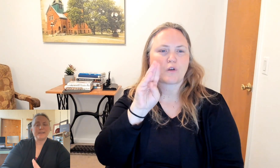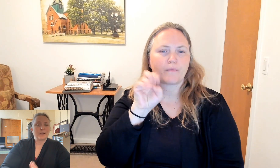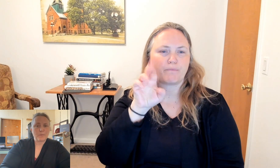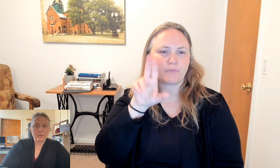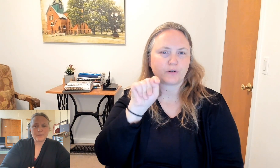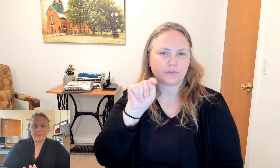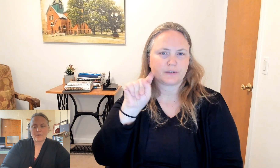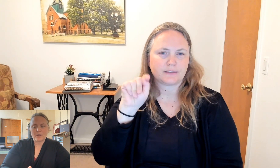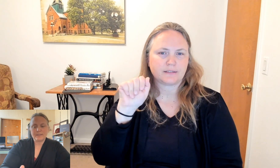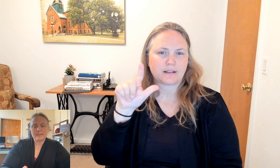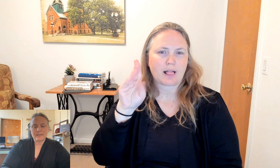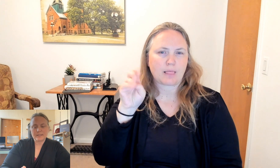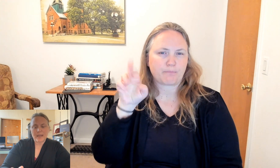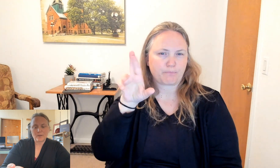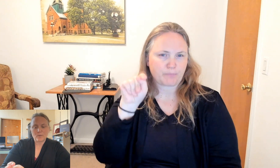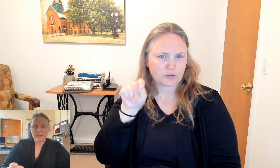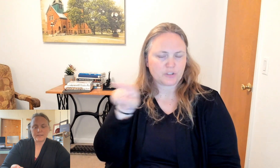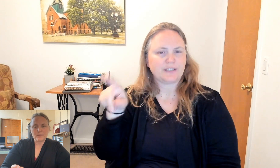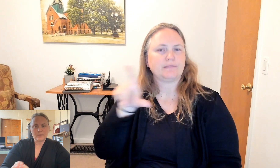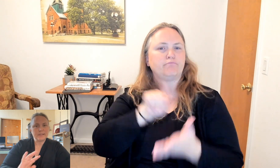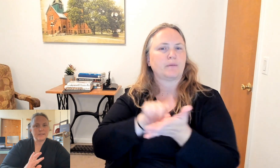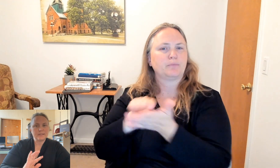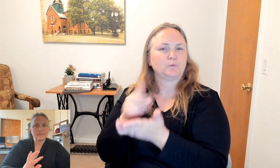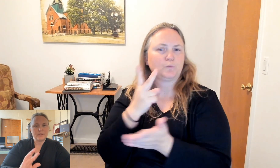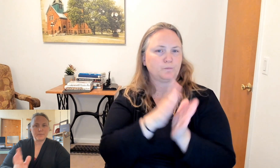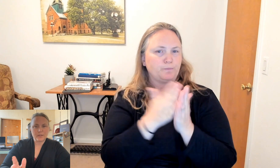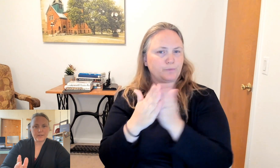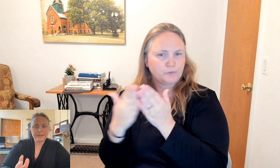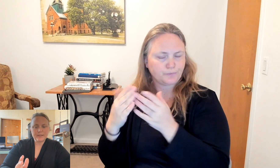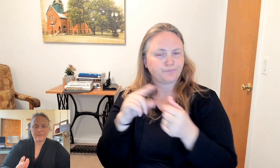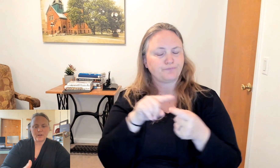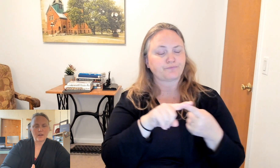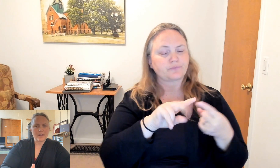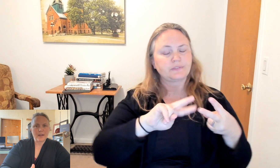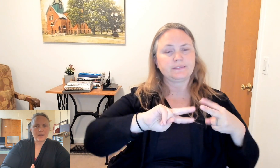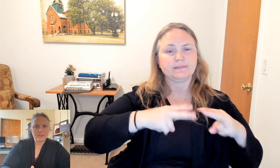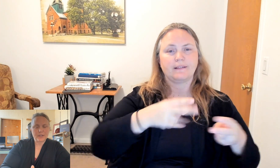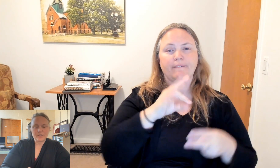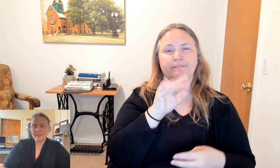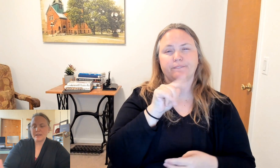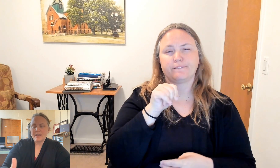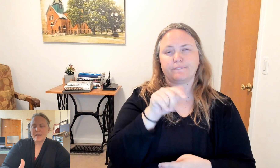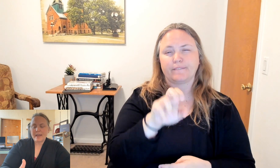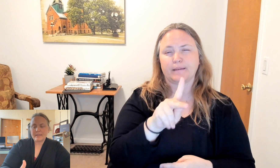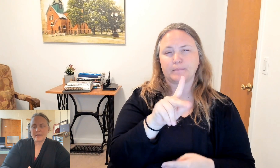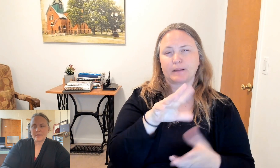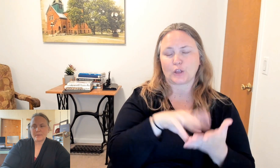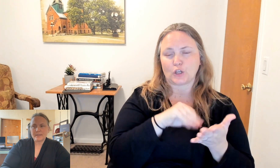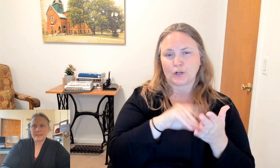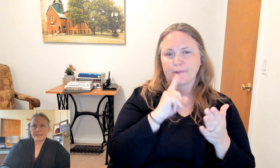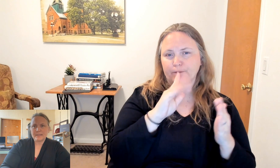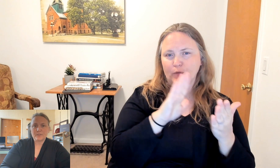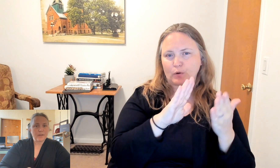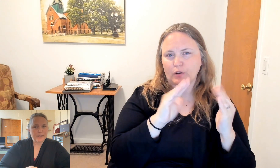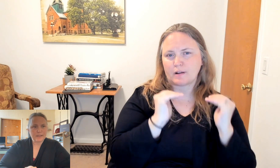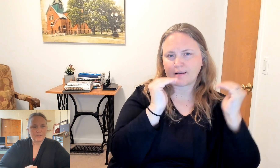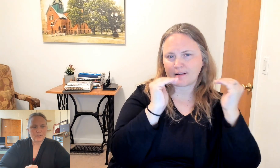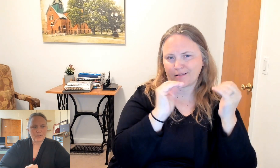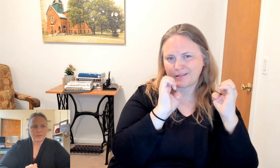He has a couple that fall into this category. So one is flipped learning for a higher education and the other one is grading for growth.